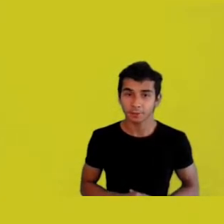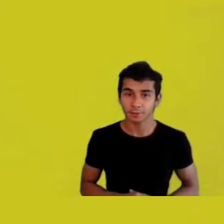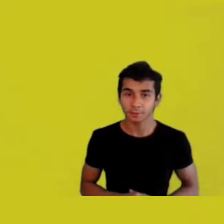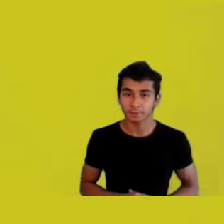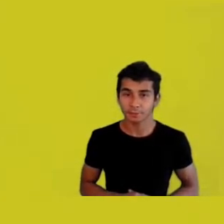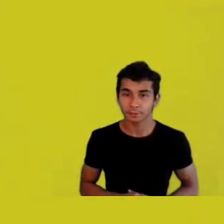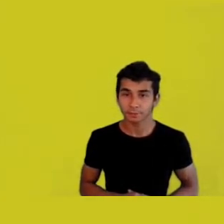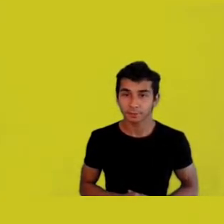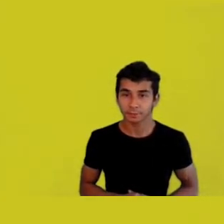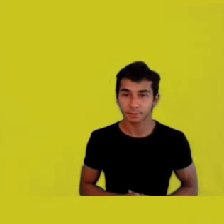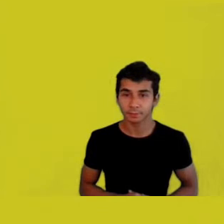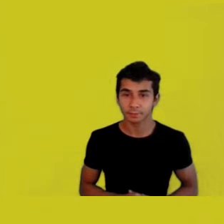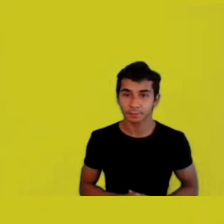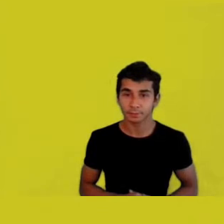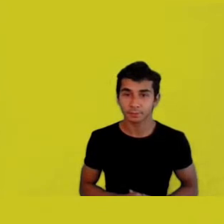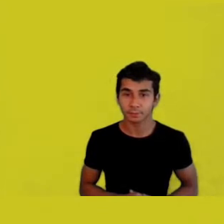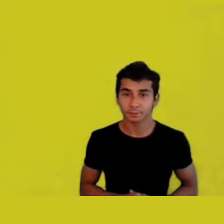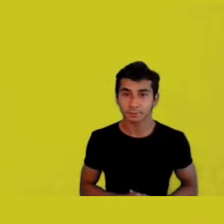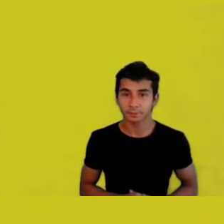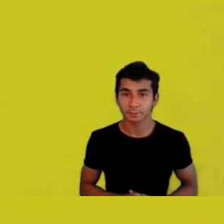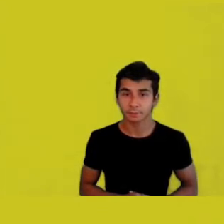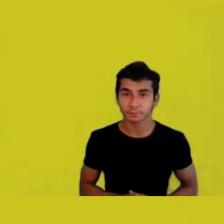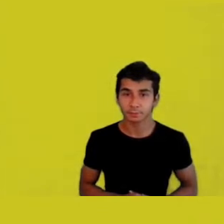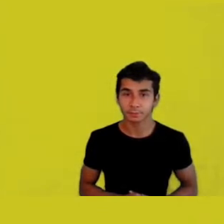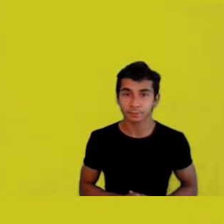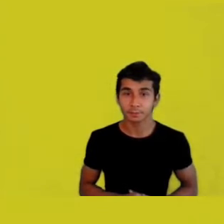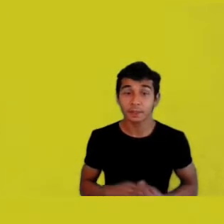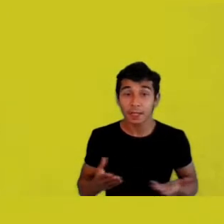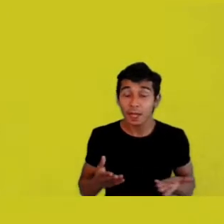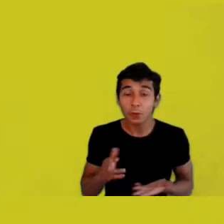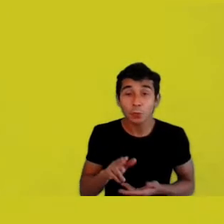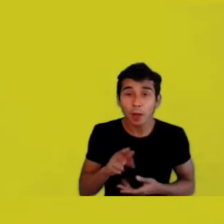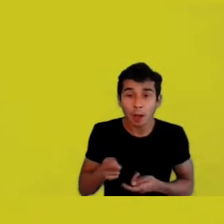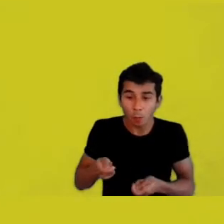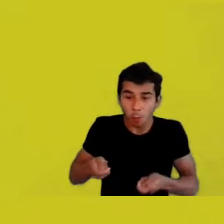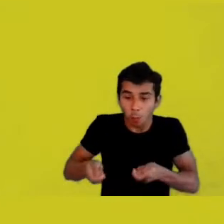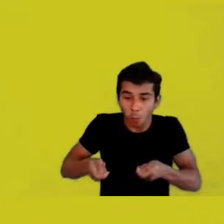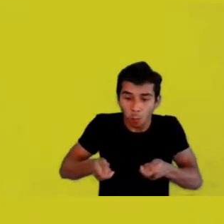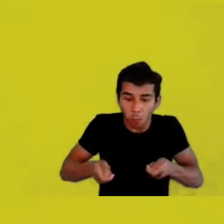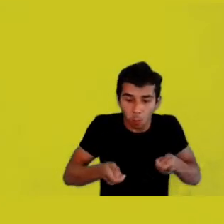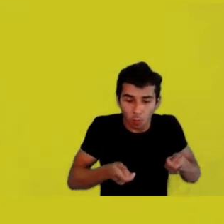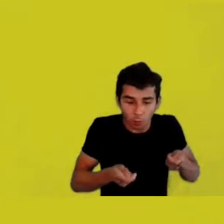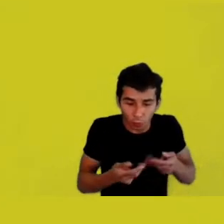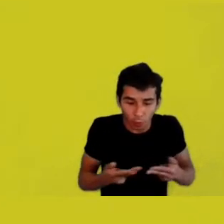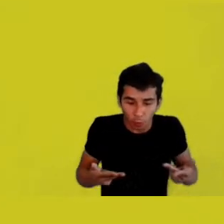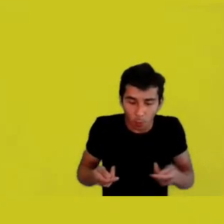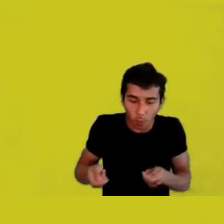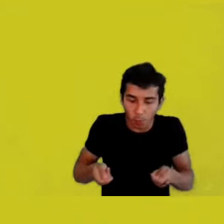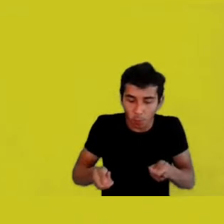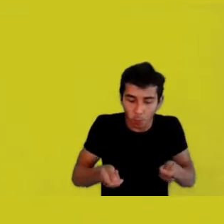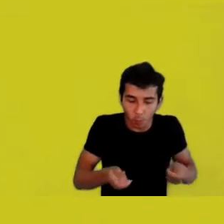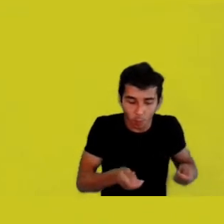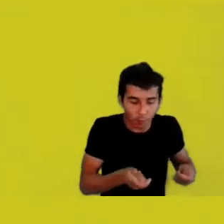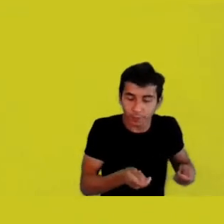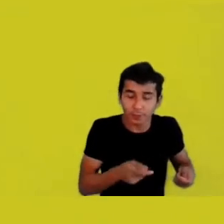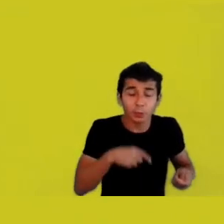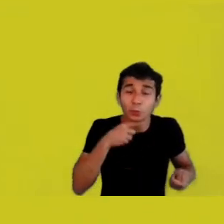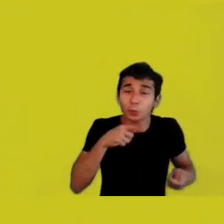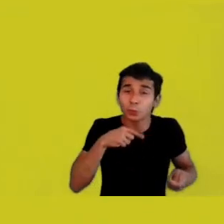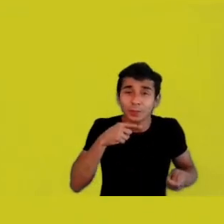despised by the obsession for control, by the modern anguish of control.